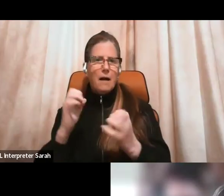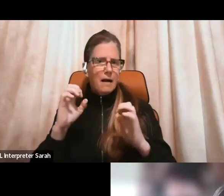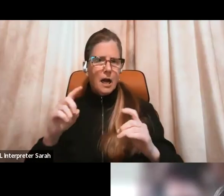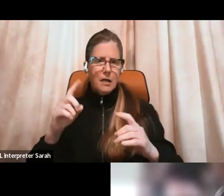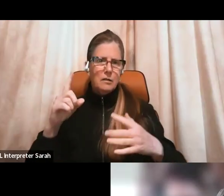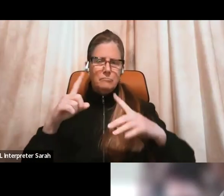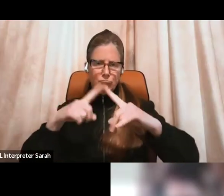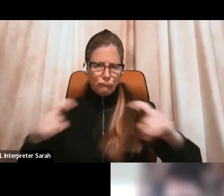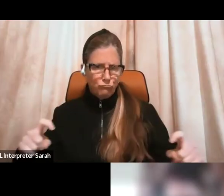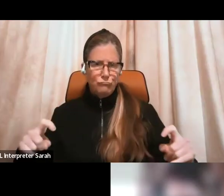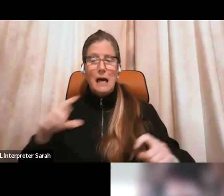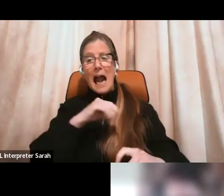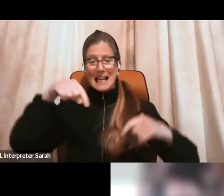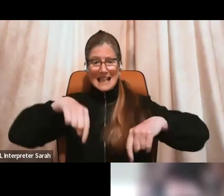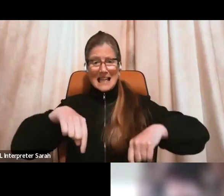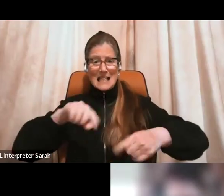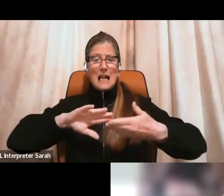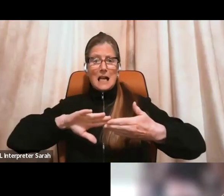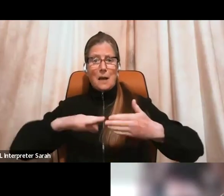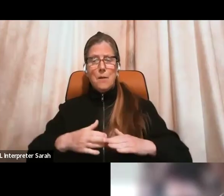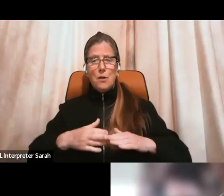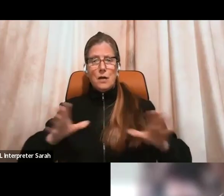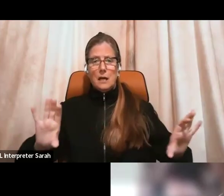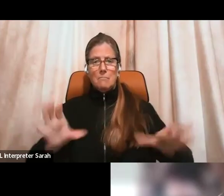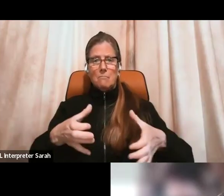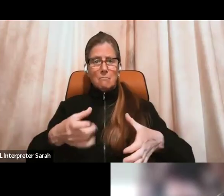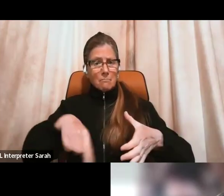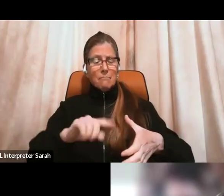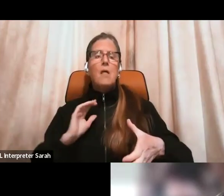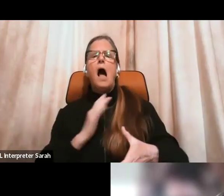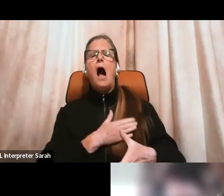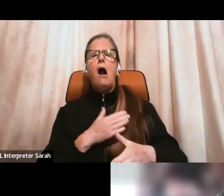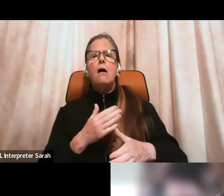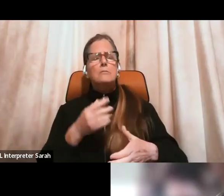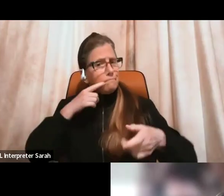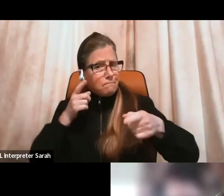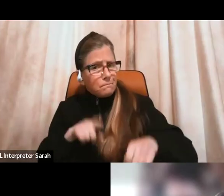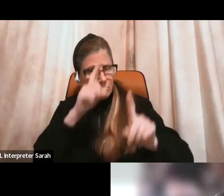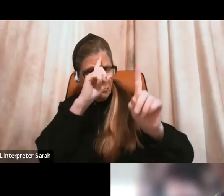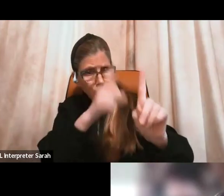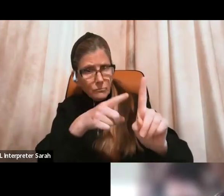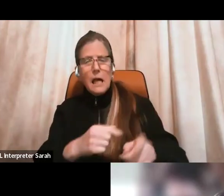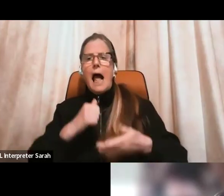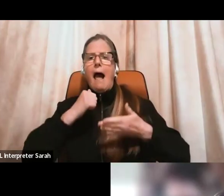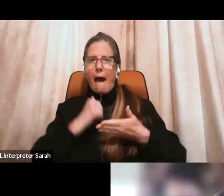this Community of Practice is that our shared goal is to help elevate and uplift the availability of